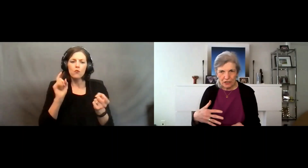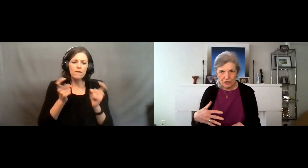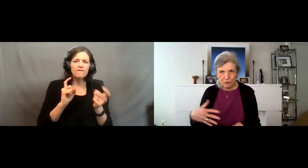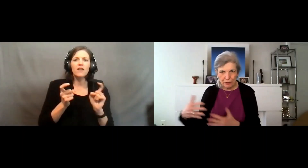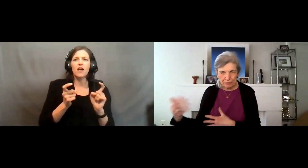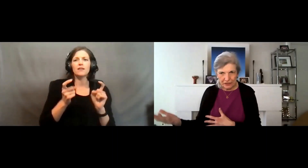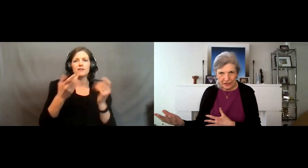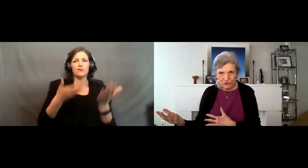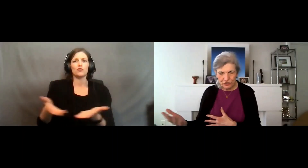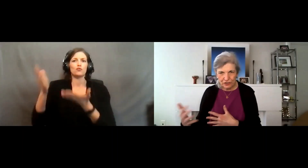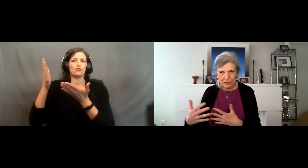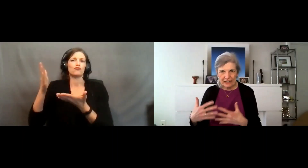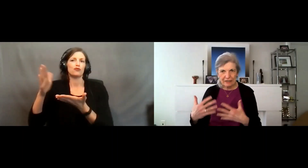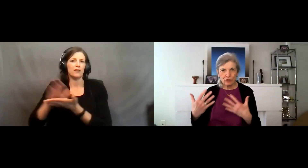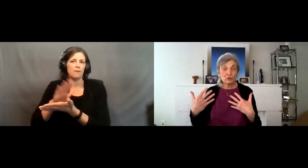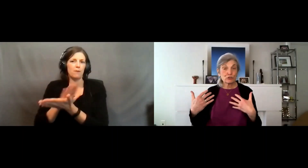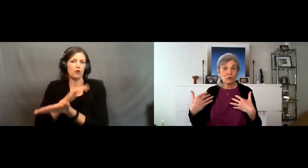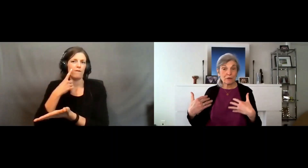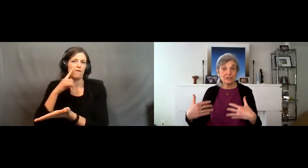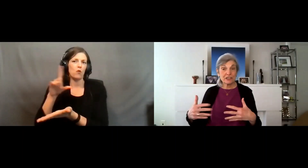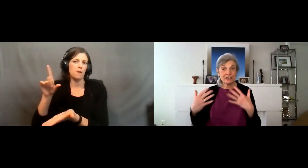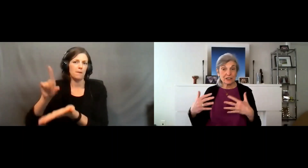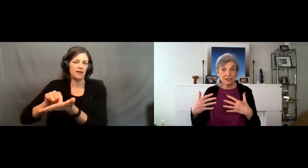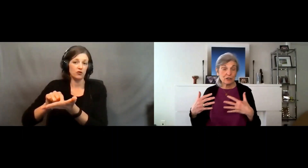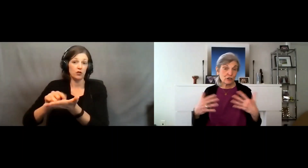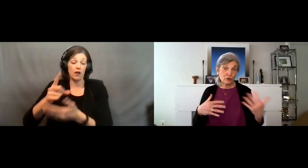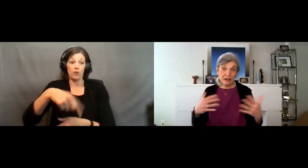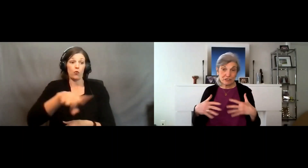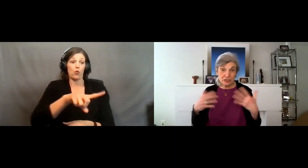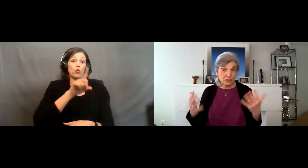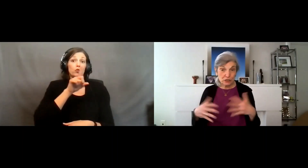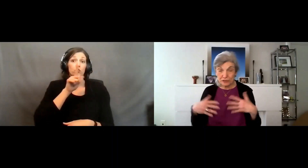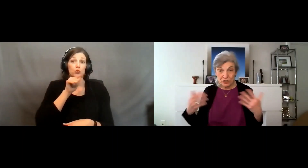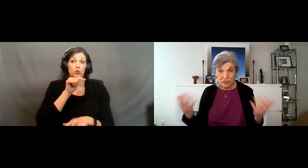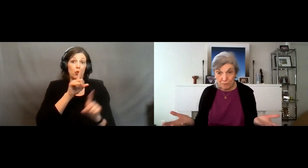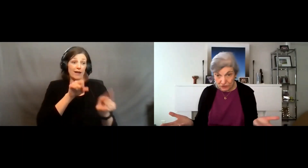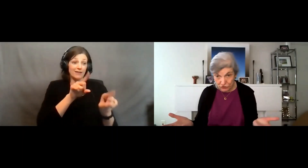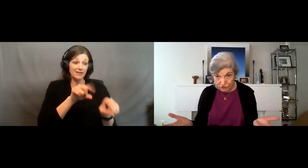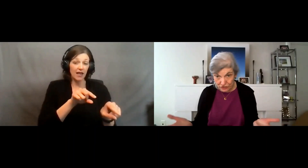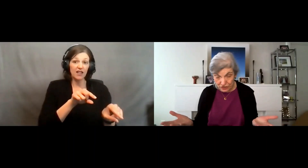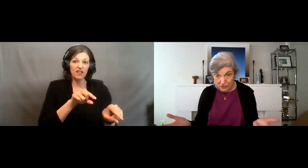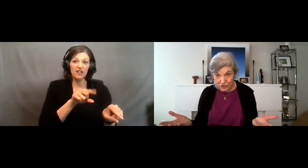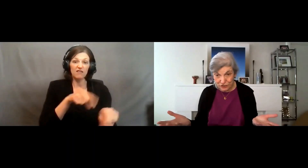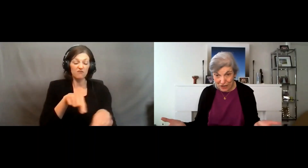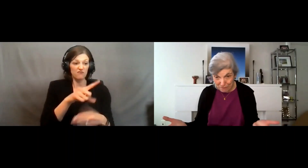to publication. And those who are attending 13:41:06 might have some interest in the topic